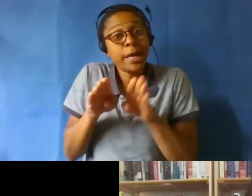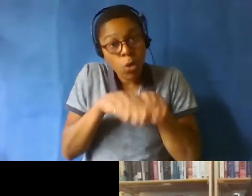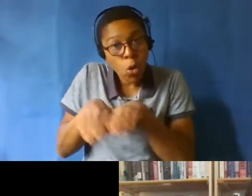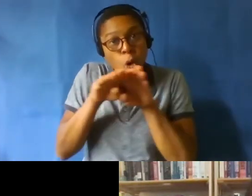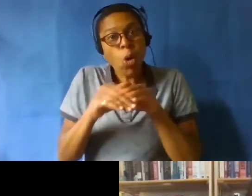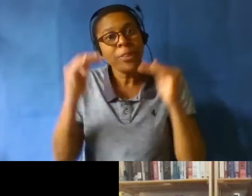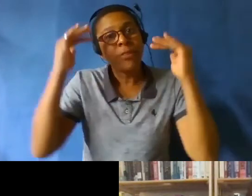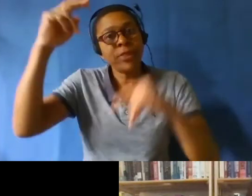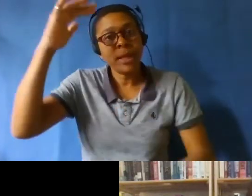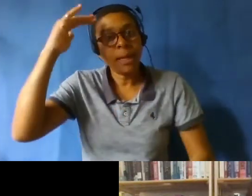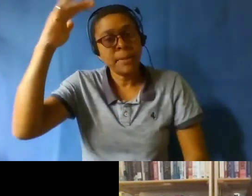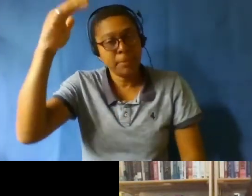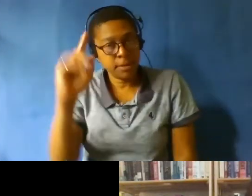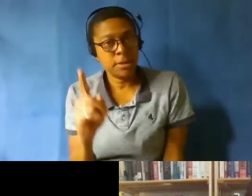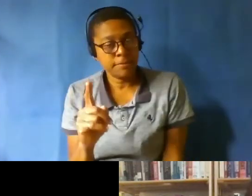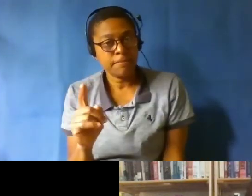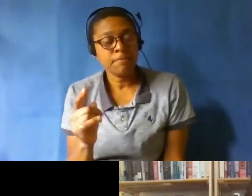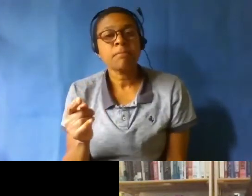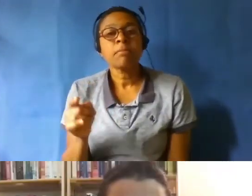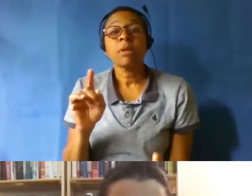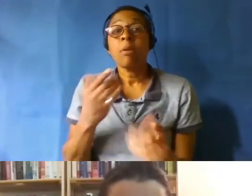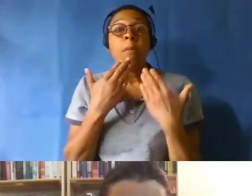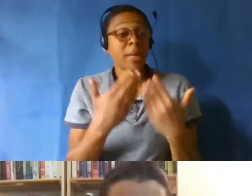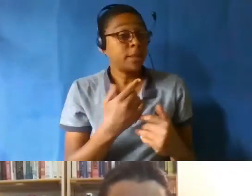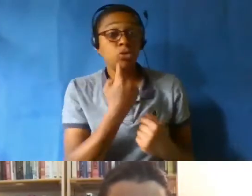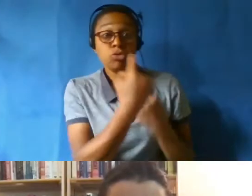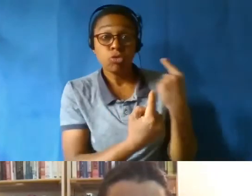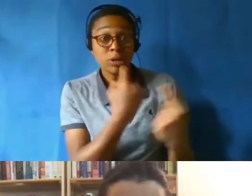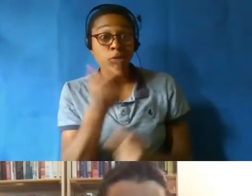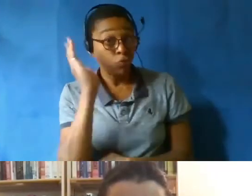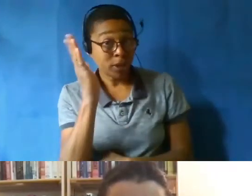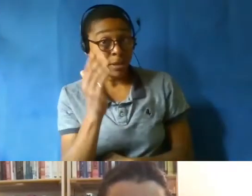to the presenters if you have questions for each other I will be watching the